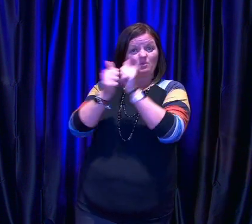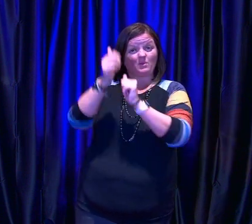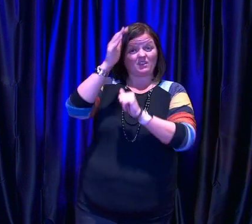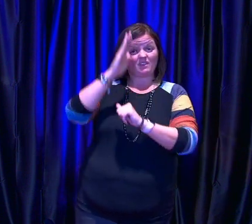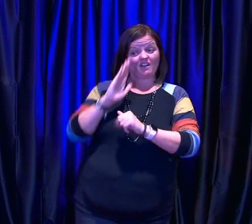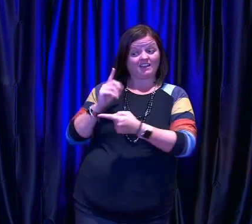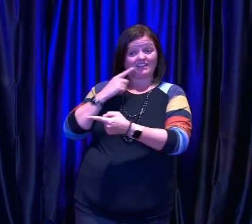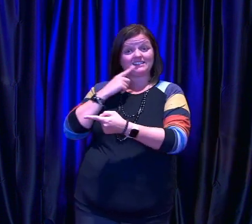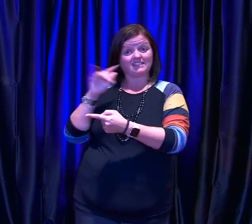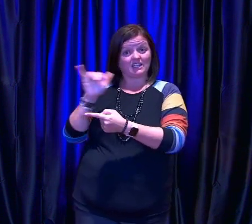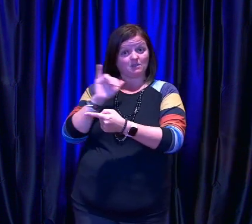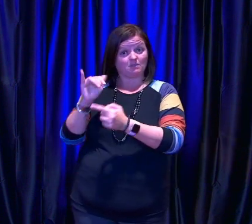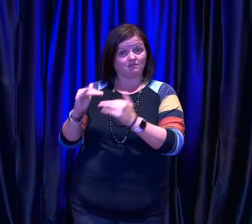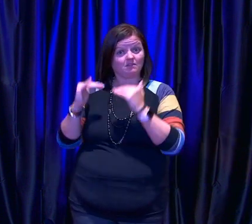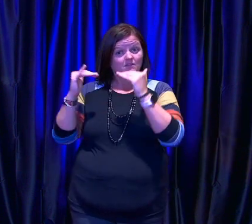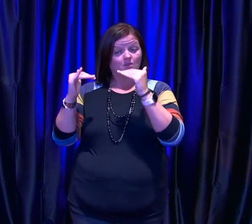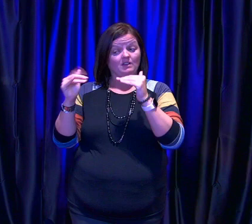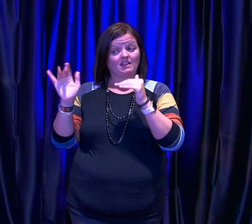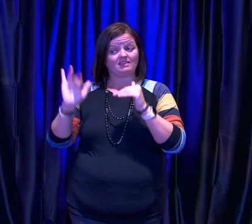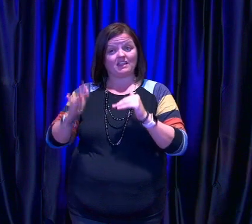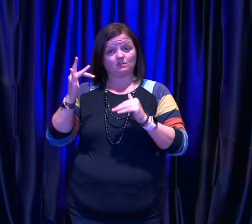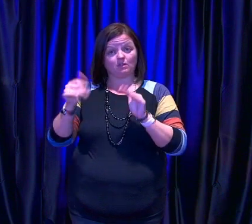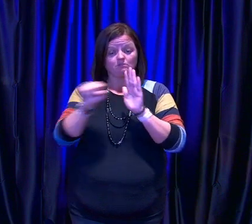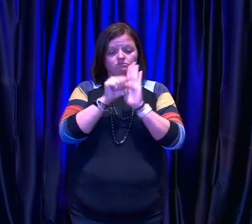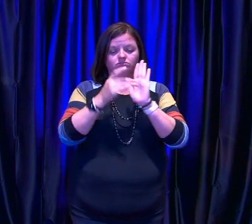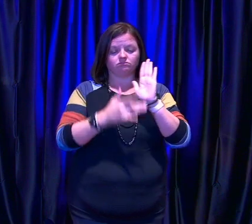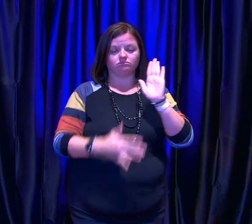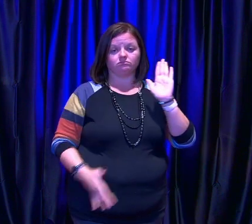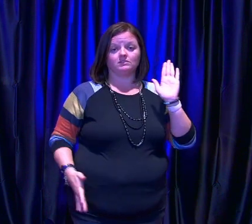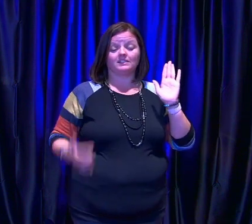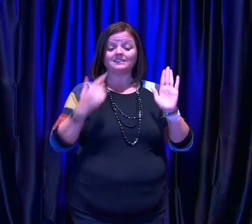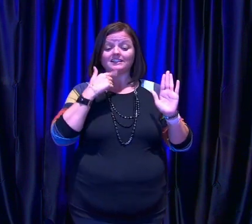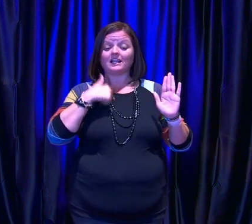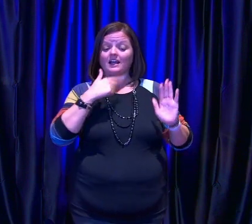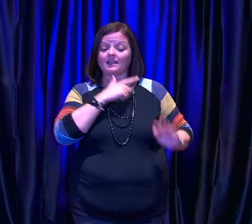he got crucified for that but he said i'm the Lord of the sabbath and then he